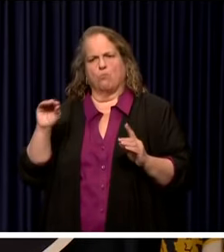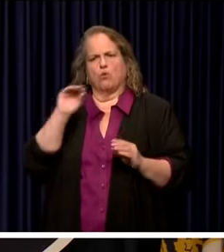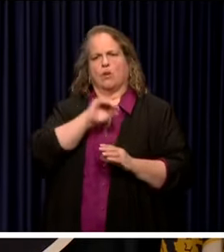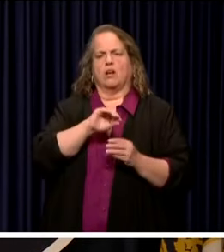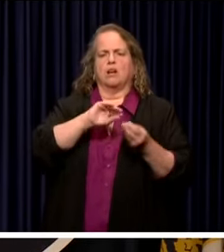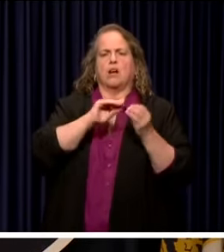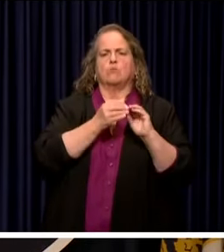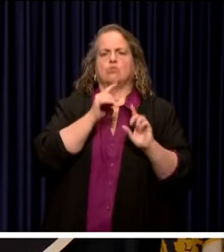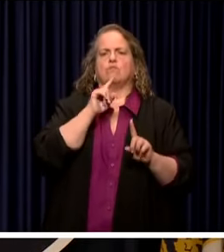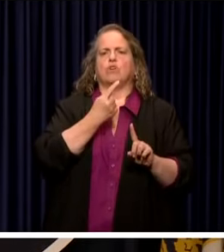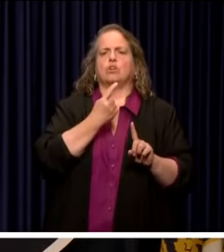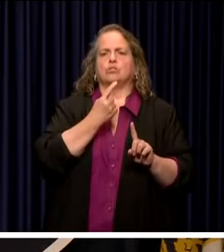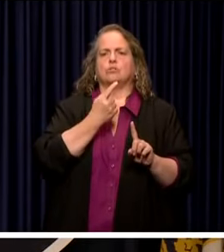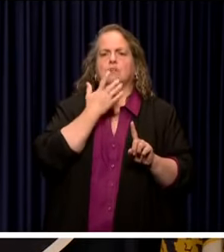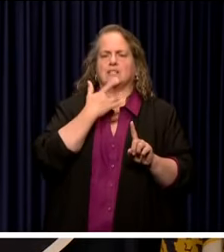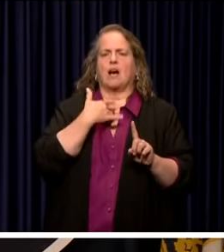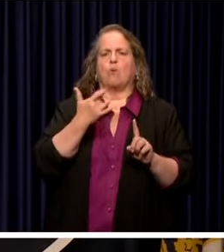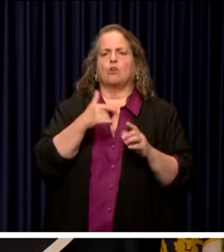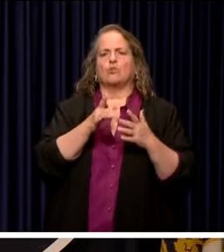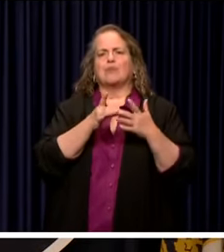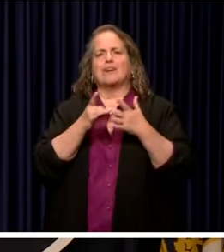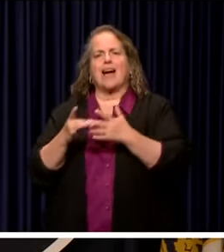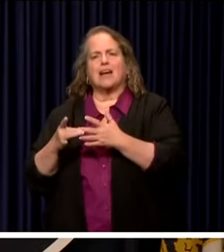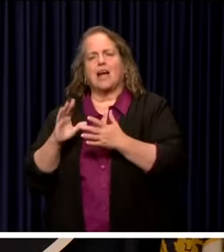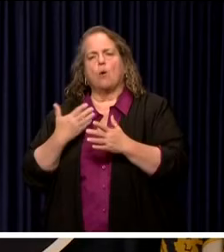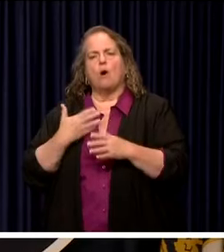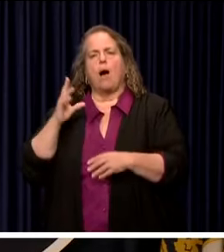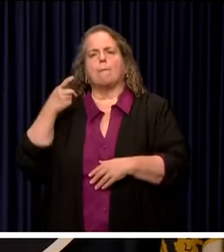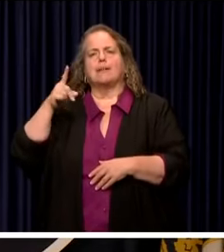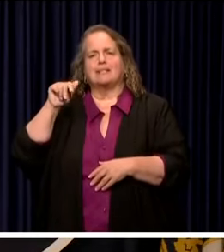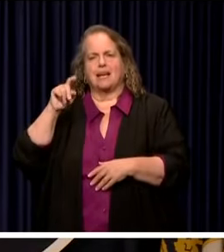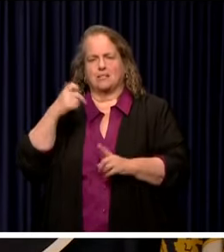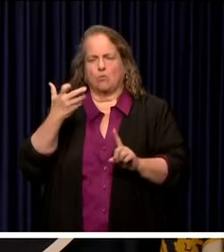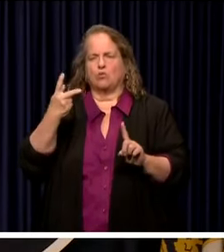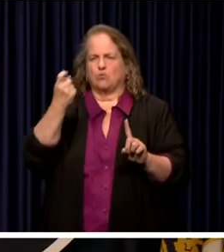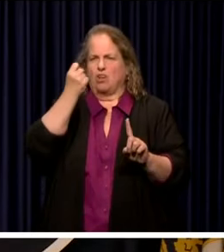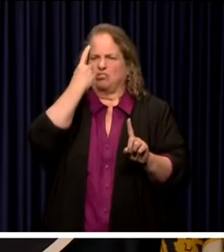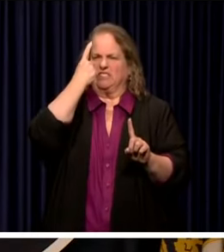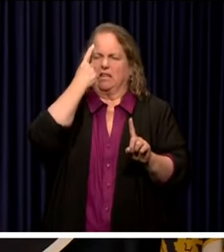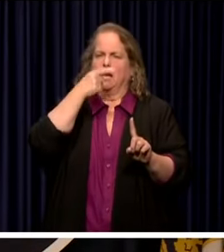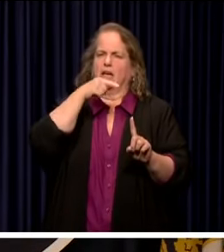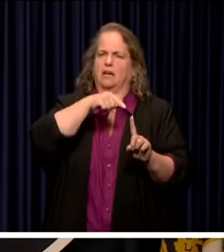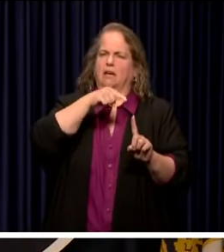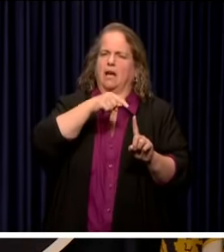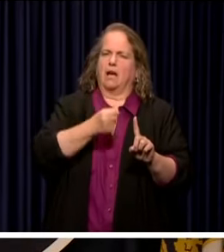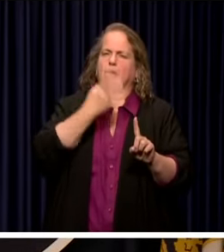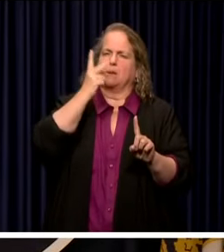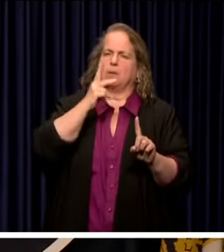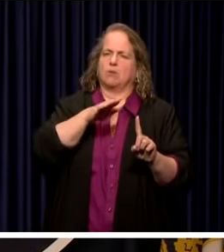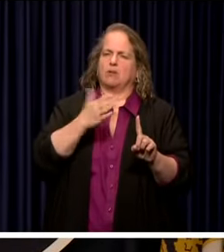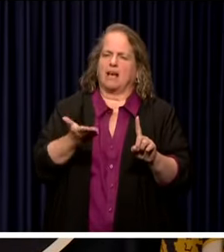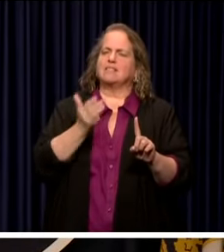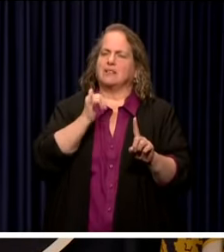LOWER NUMBER, AND NOW TODAY WE HAVE THE 177, THAT WE HAVE, IN